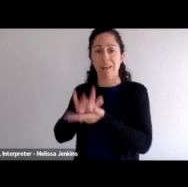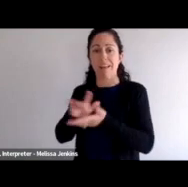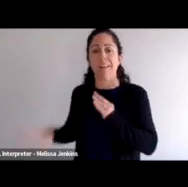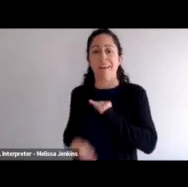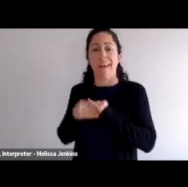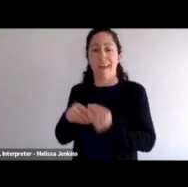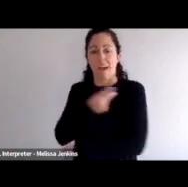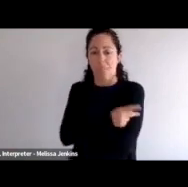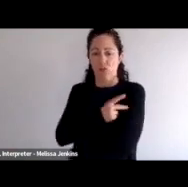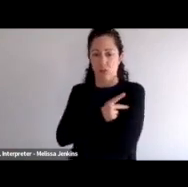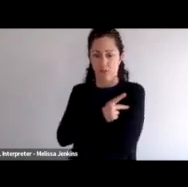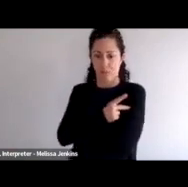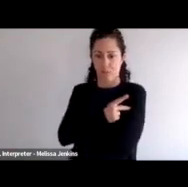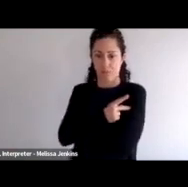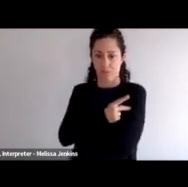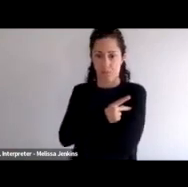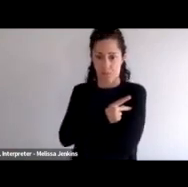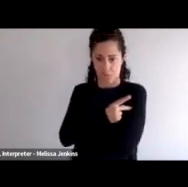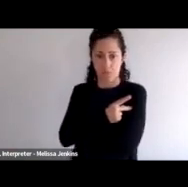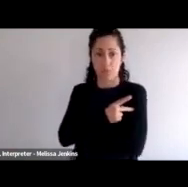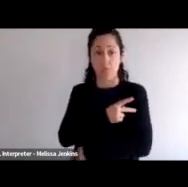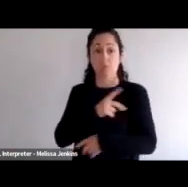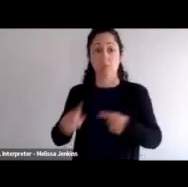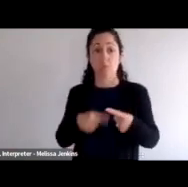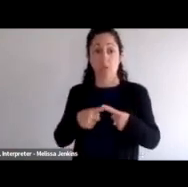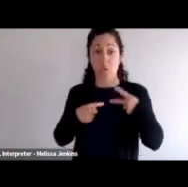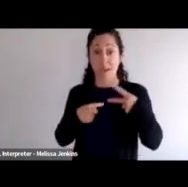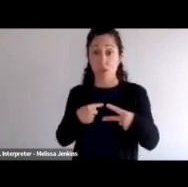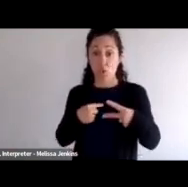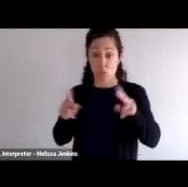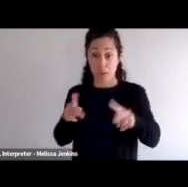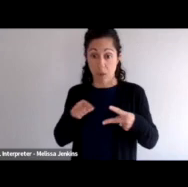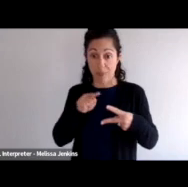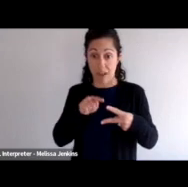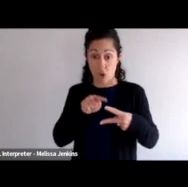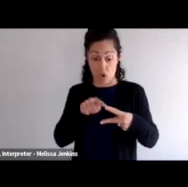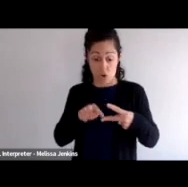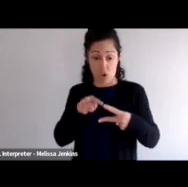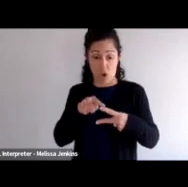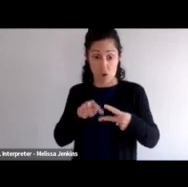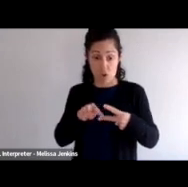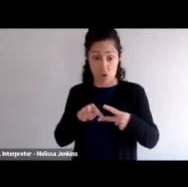Once you have two people, when you log back in, you have to choose which person that you're